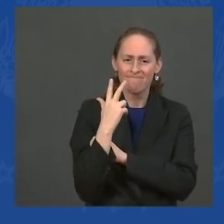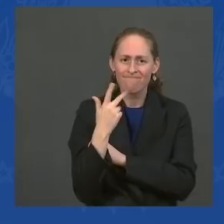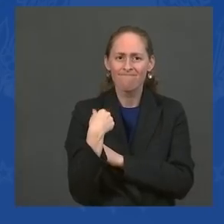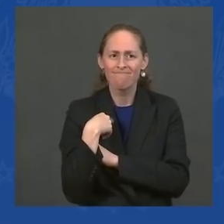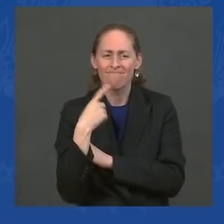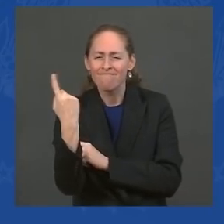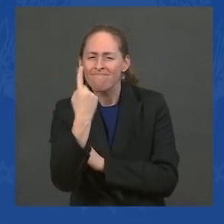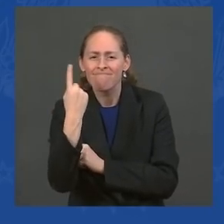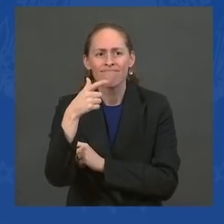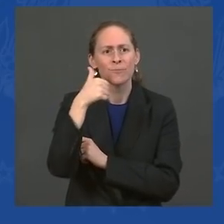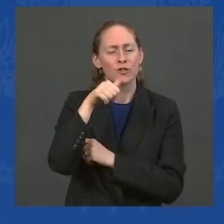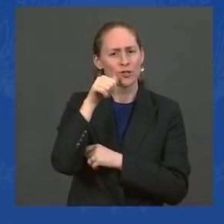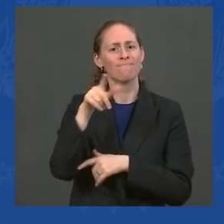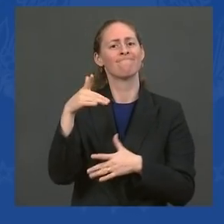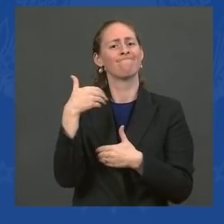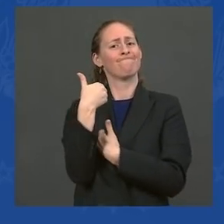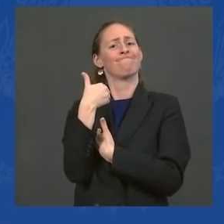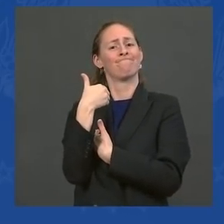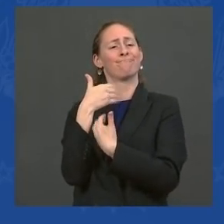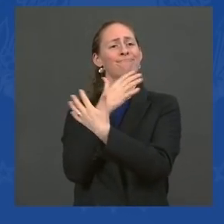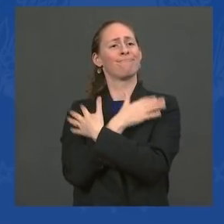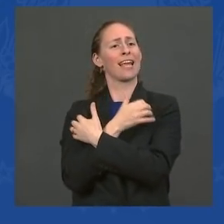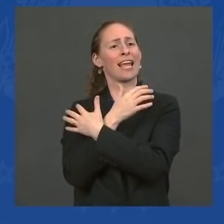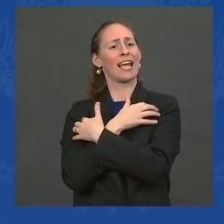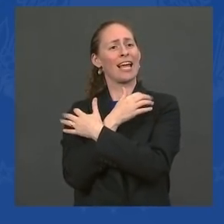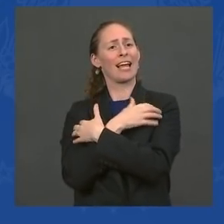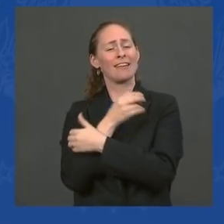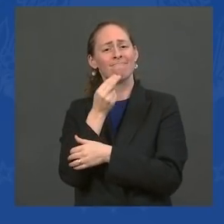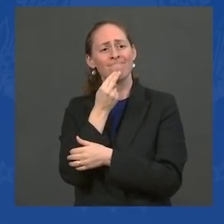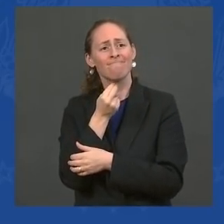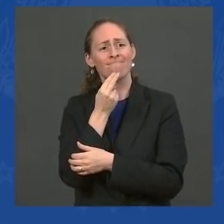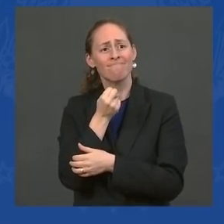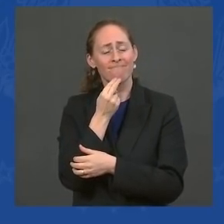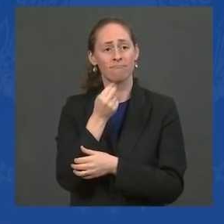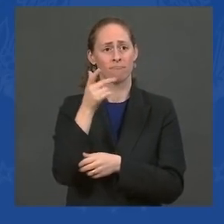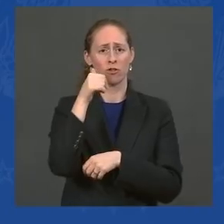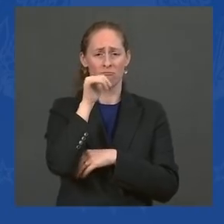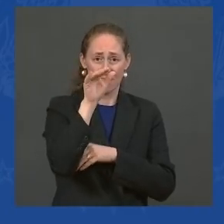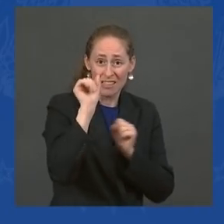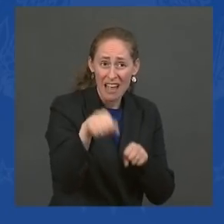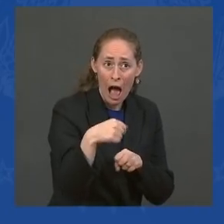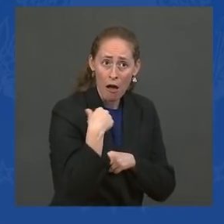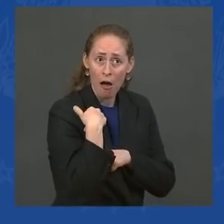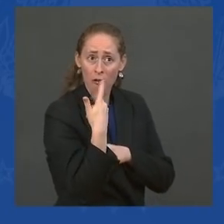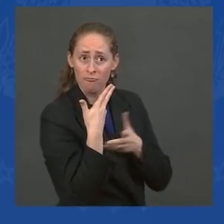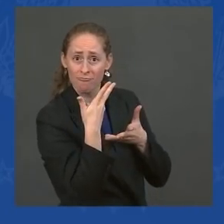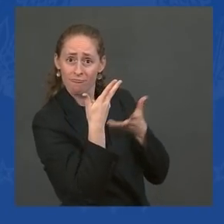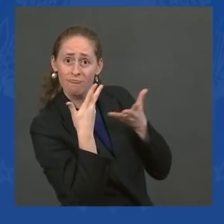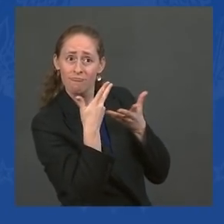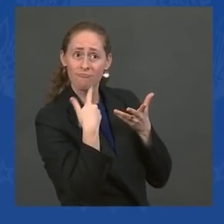And she said, "Can I talk to you, Mister?" She wasn't sure what to call me because I wasn't elected yet --